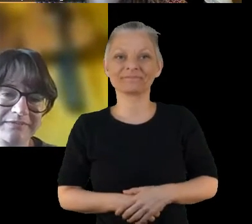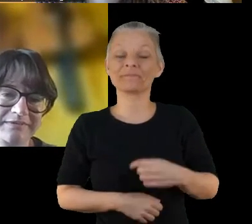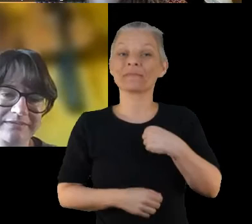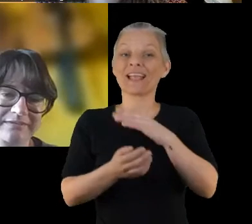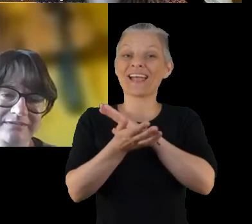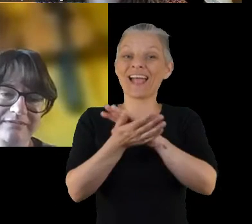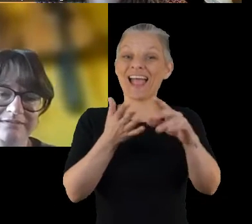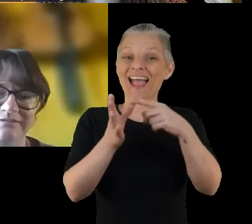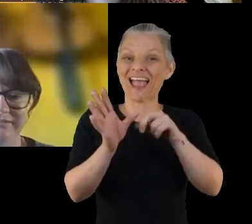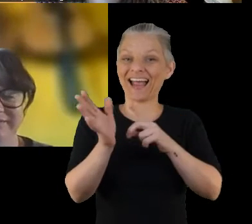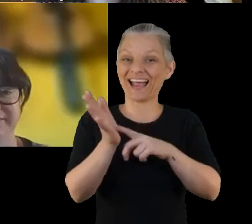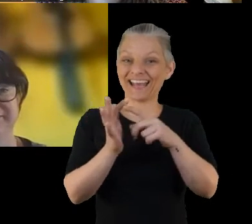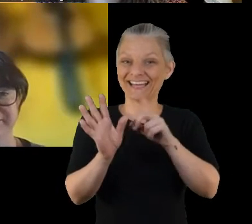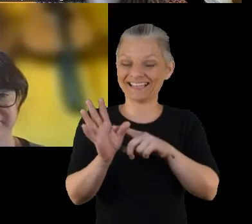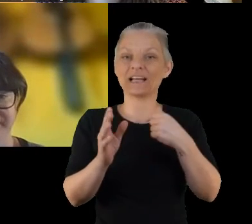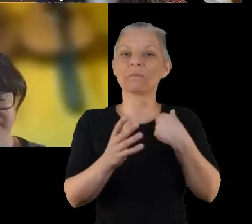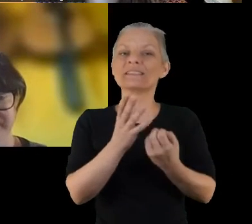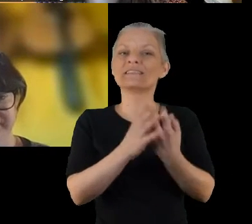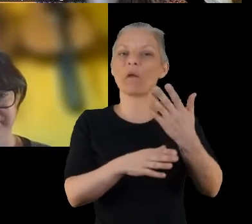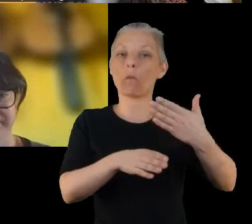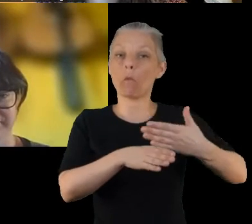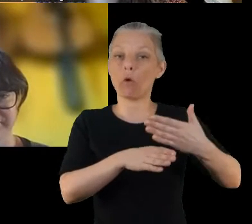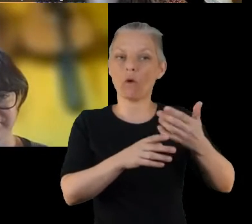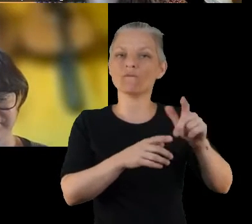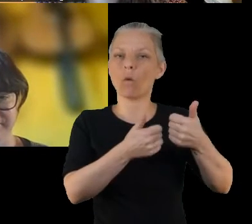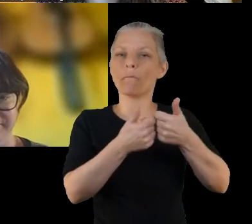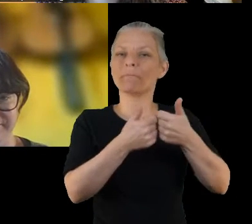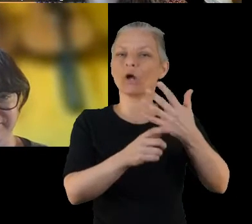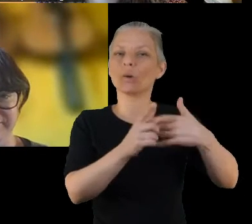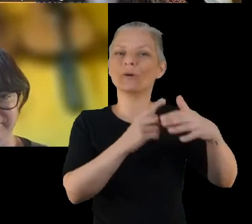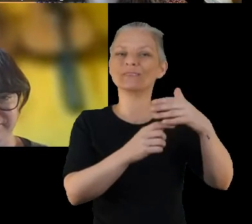I’m Jeanette Allan, I lead the North Ayrshire Wellbeing and Recovery College for RAMH.